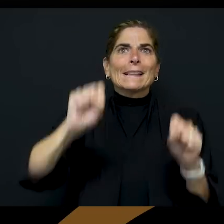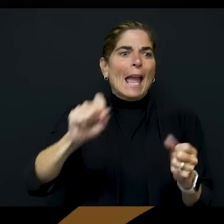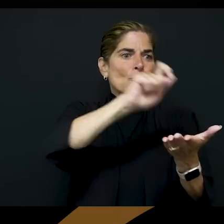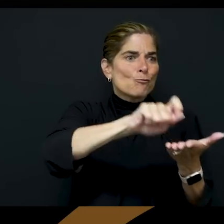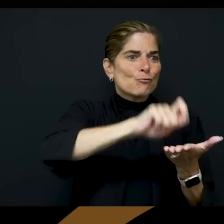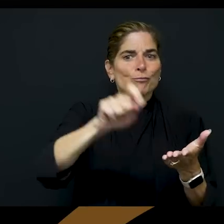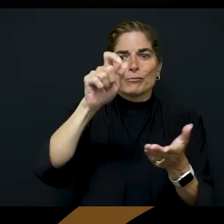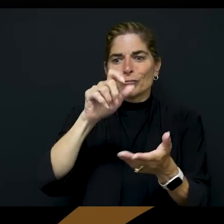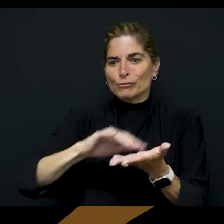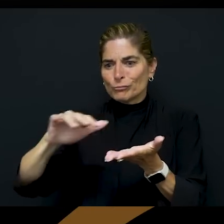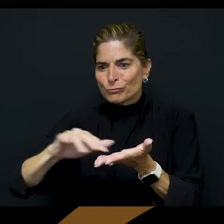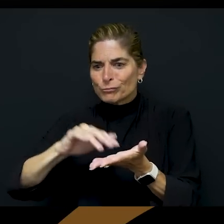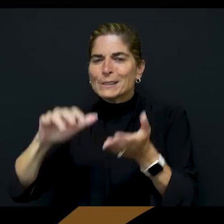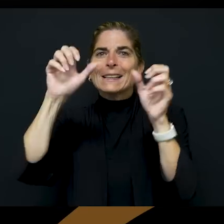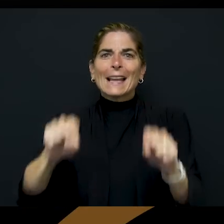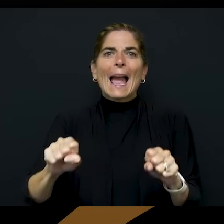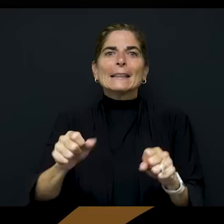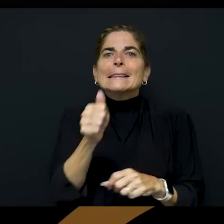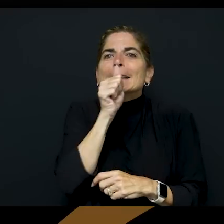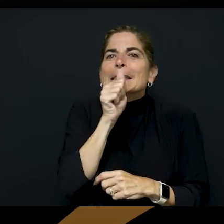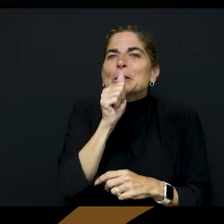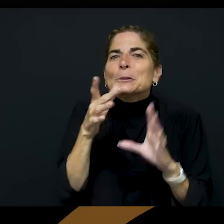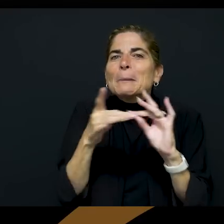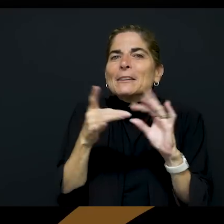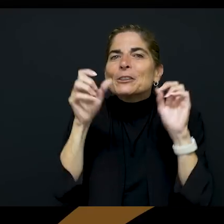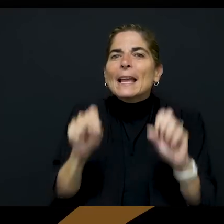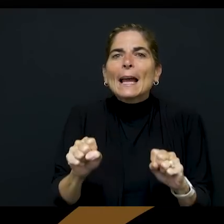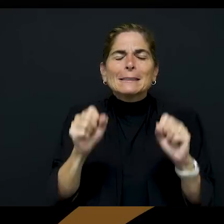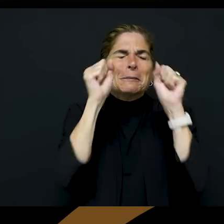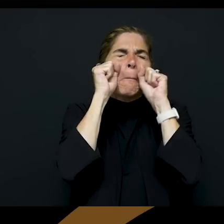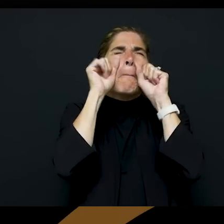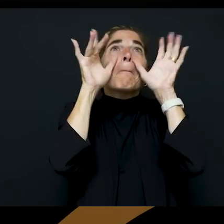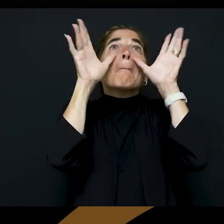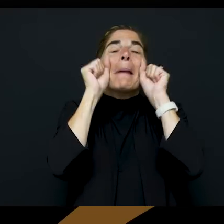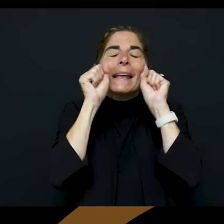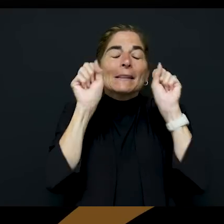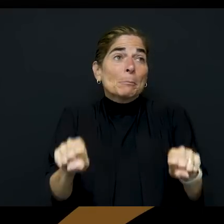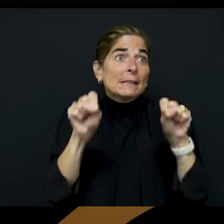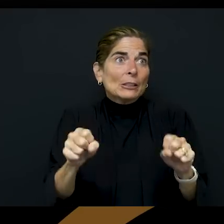and get my family involved and do secret messages with them. It's just amazing to see the potential